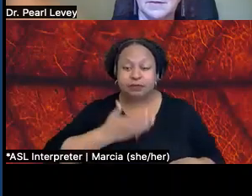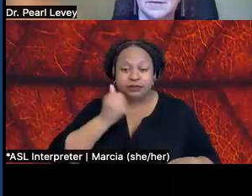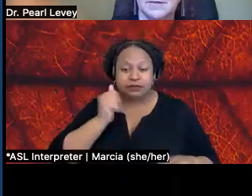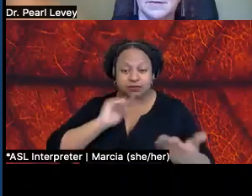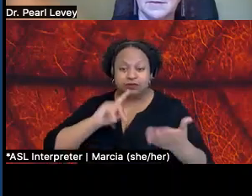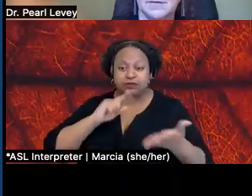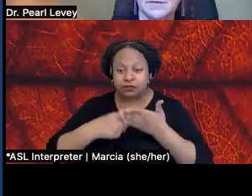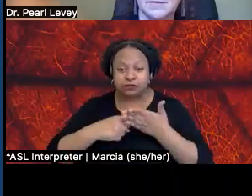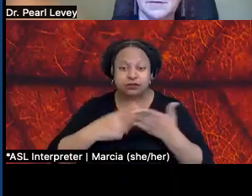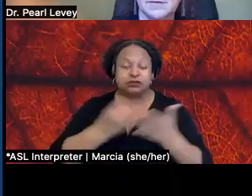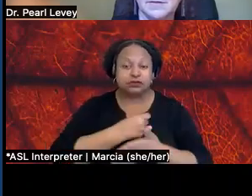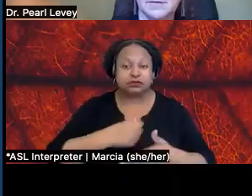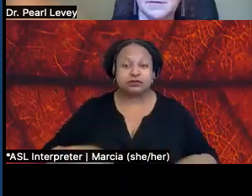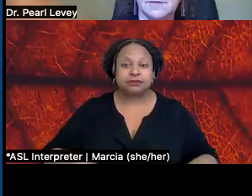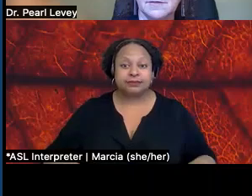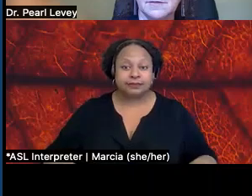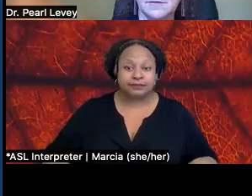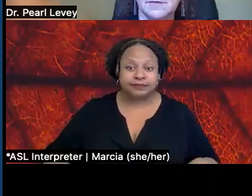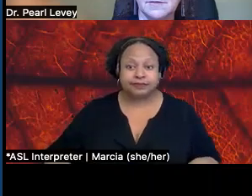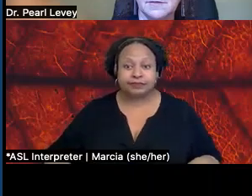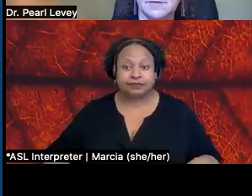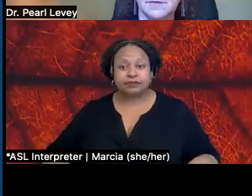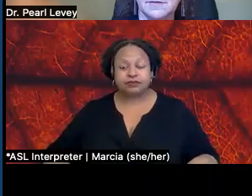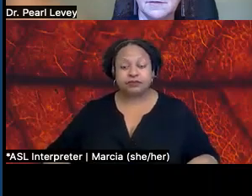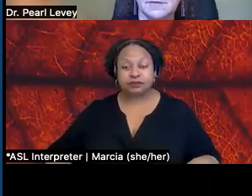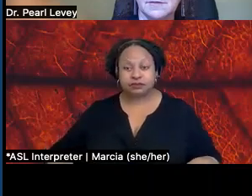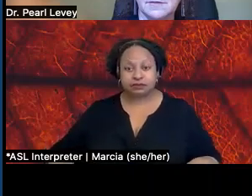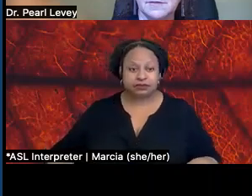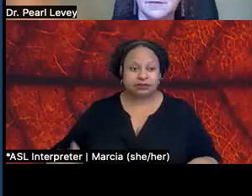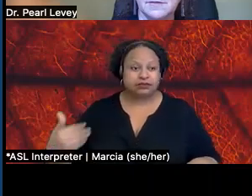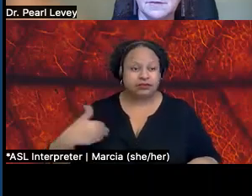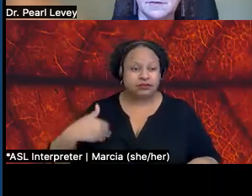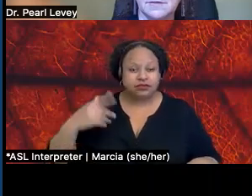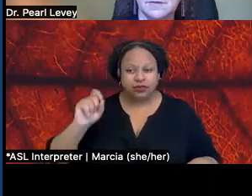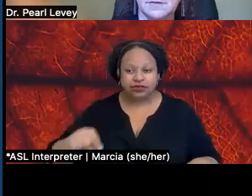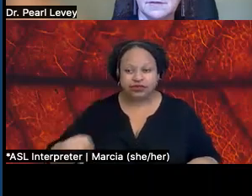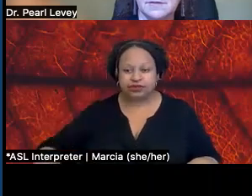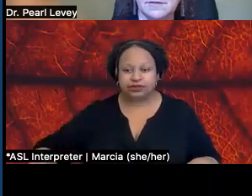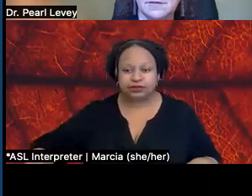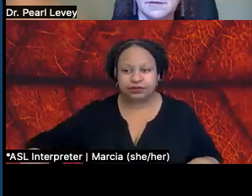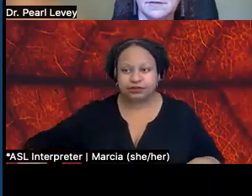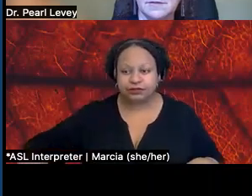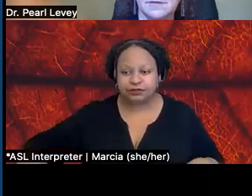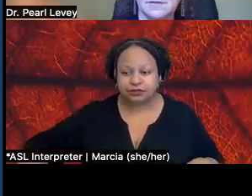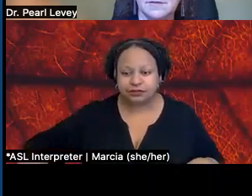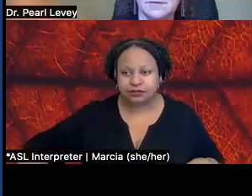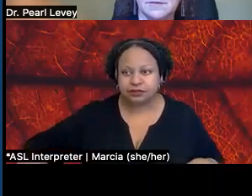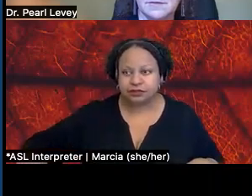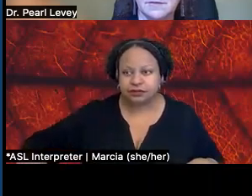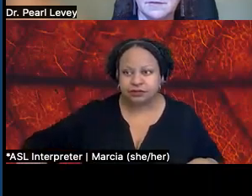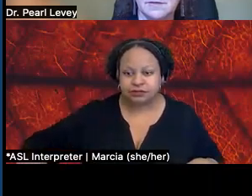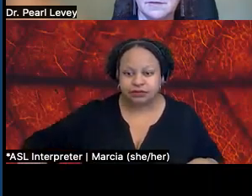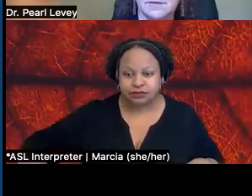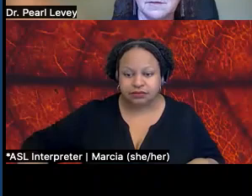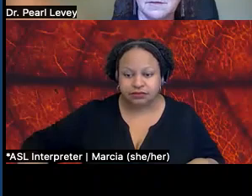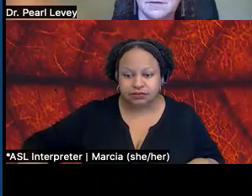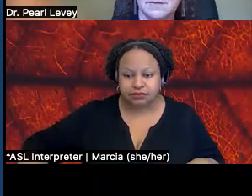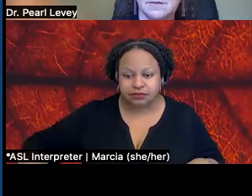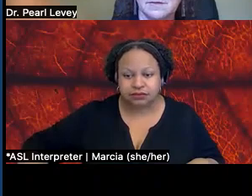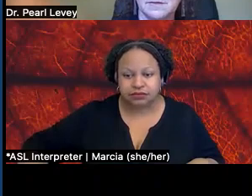Maybe I will, there's a question, i’m going to address this right now. How does funding work when students need to complete a degree over a longer time?